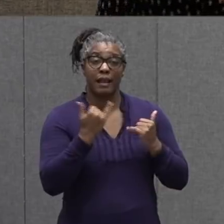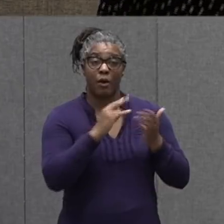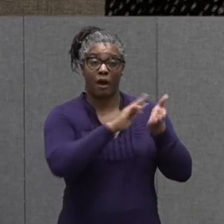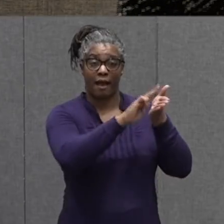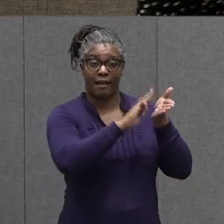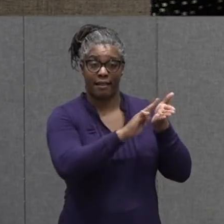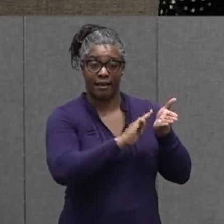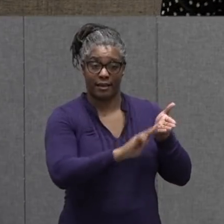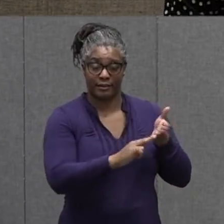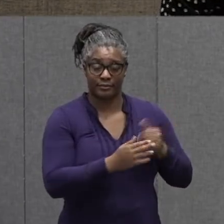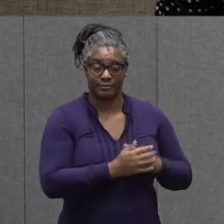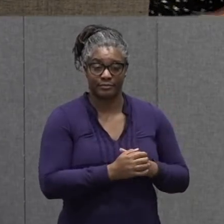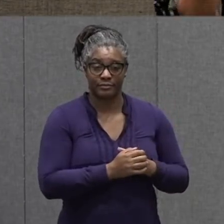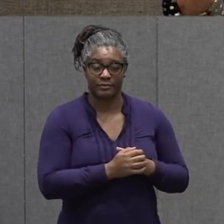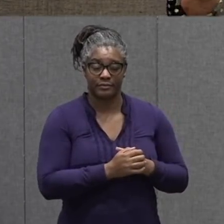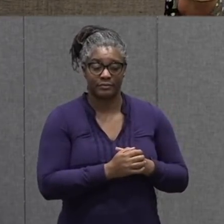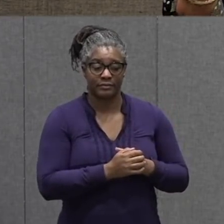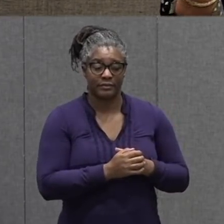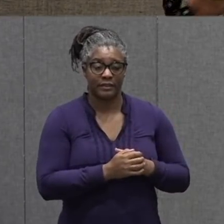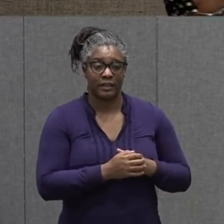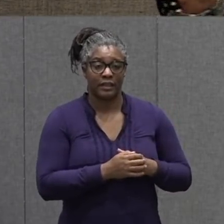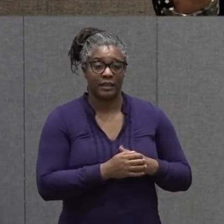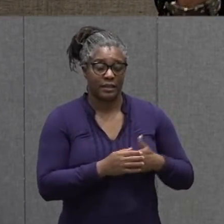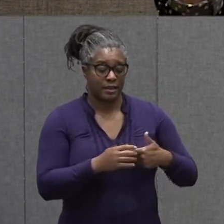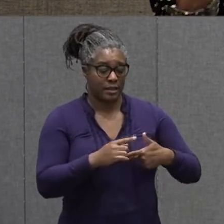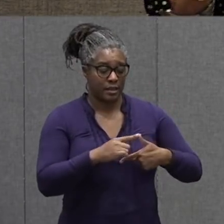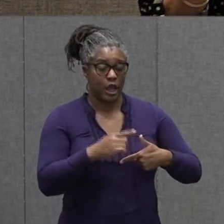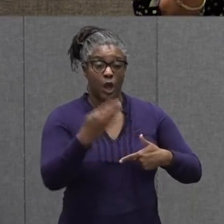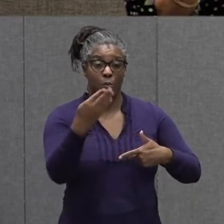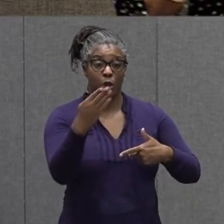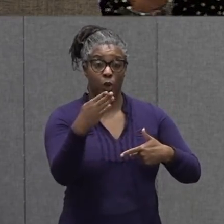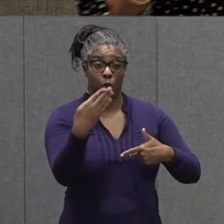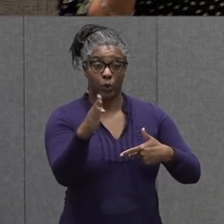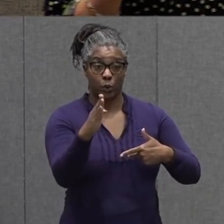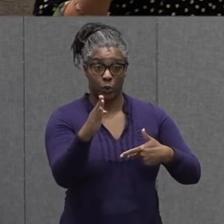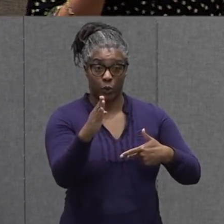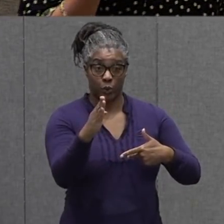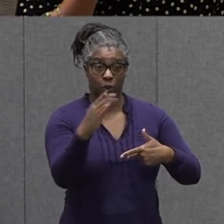a blue highlighter, just so you know, for vocabulary words that I think